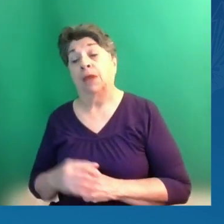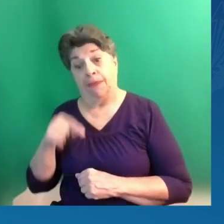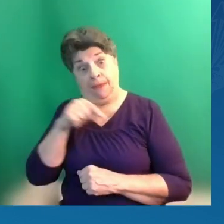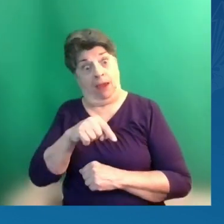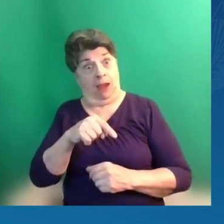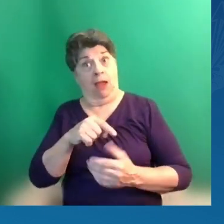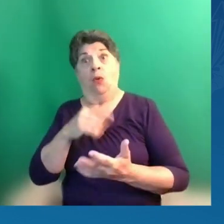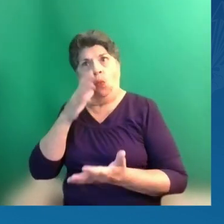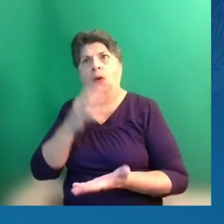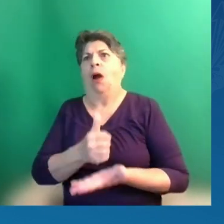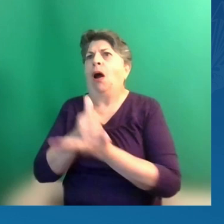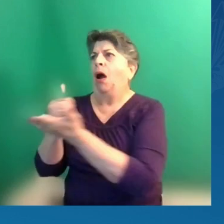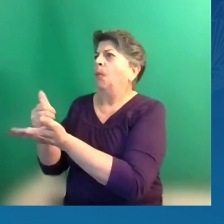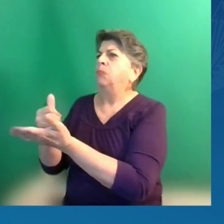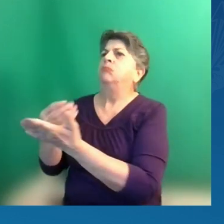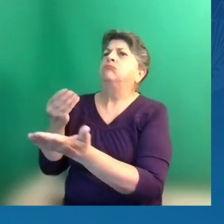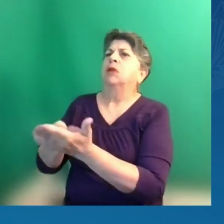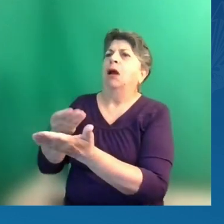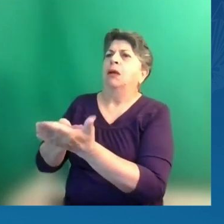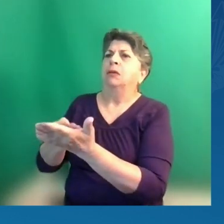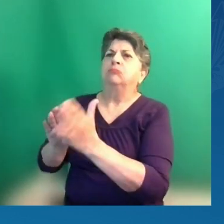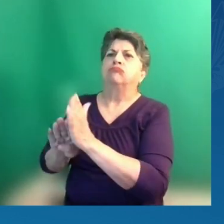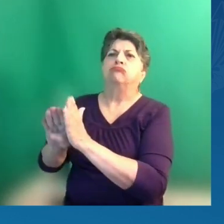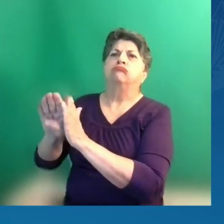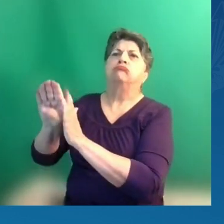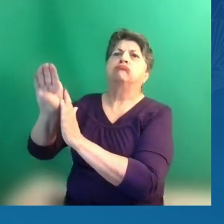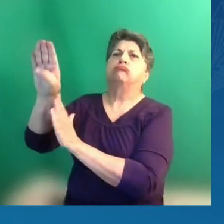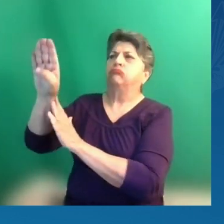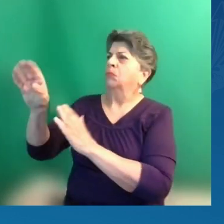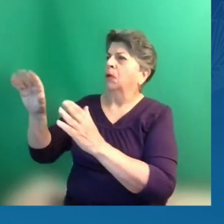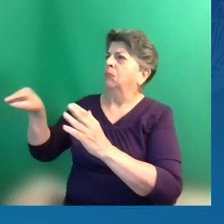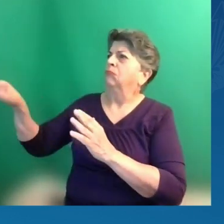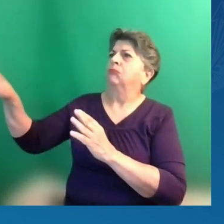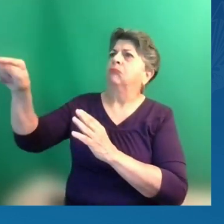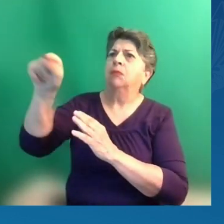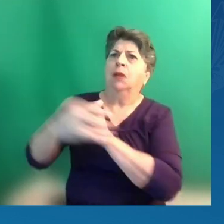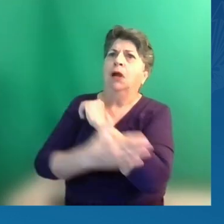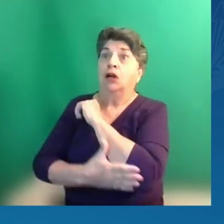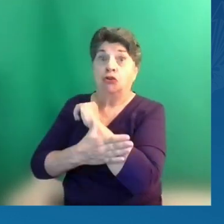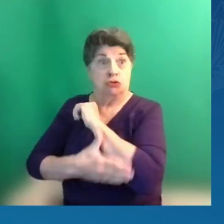The past two and a half years during the pandemic have demonstrated